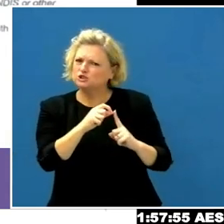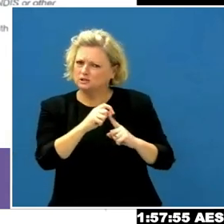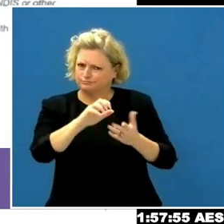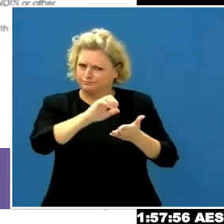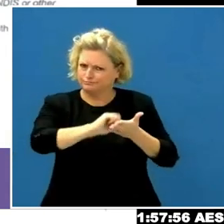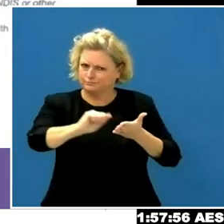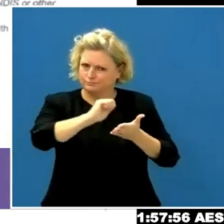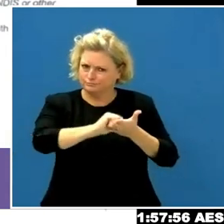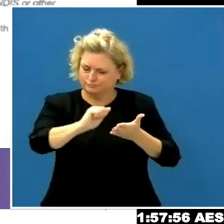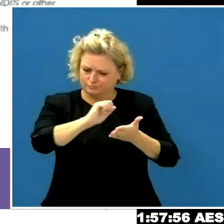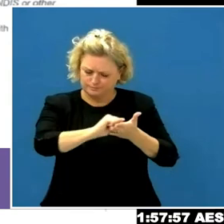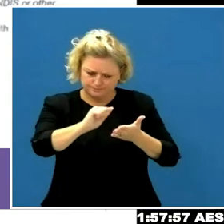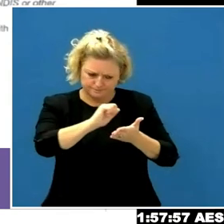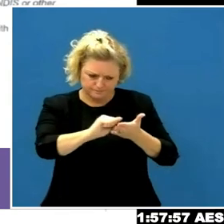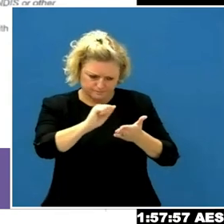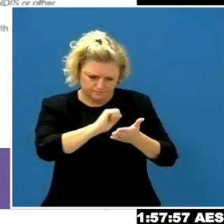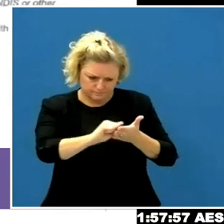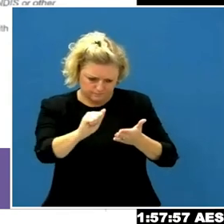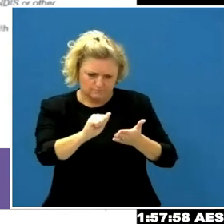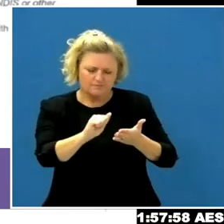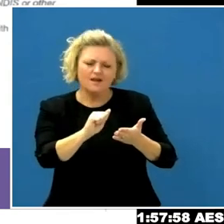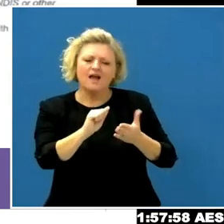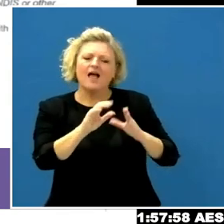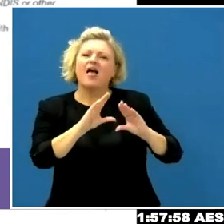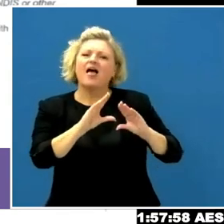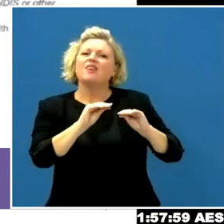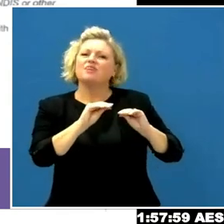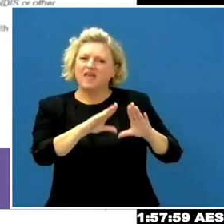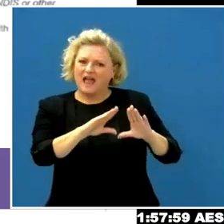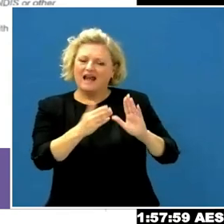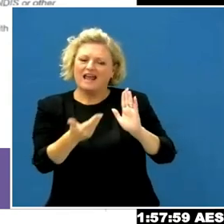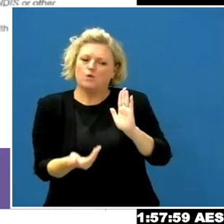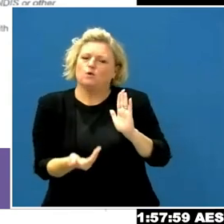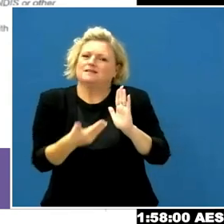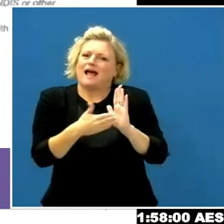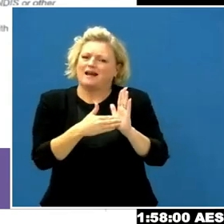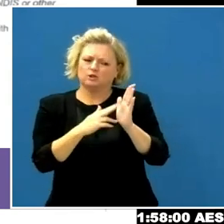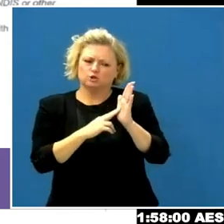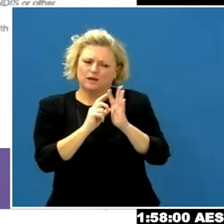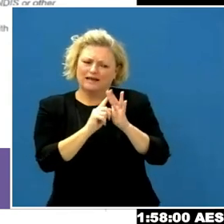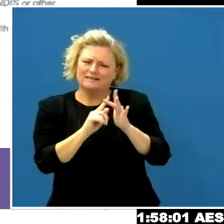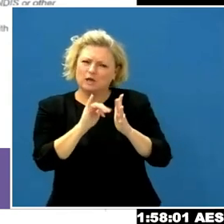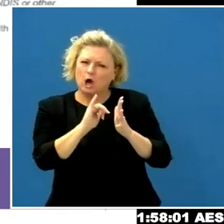put into the NDIS funding. Alright. SALLY: I don't know when that changed over.